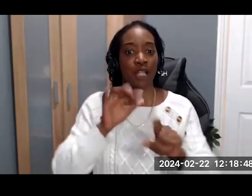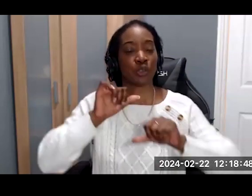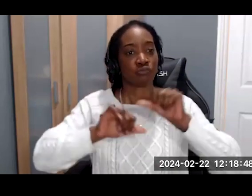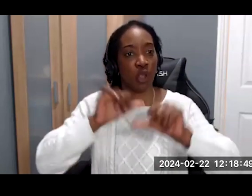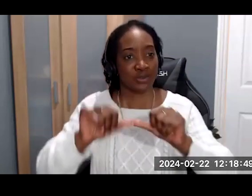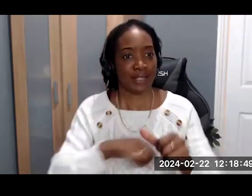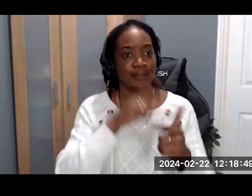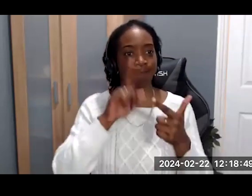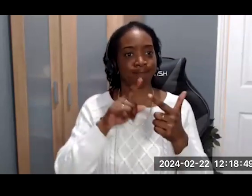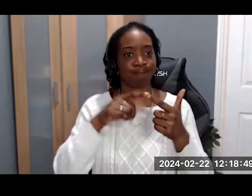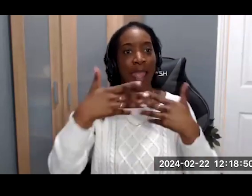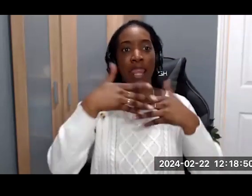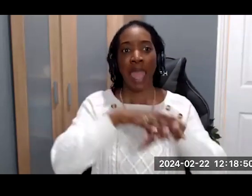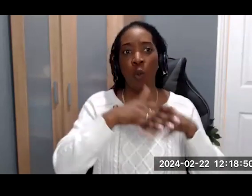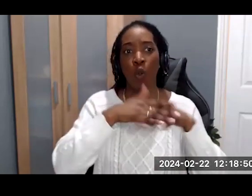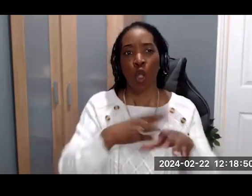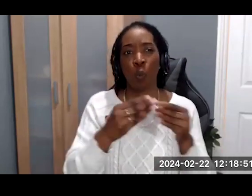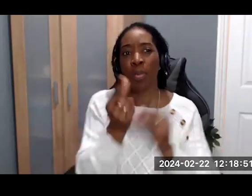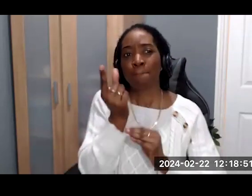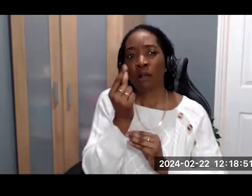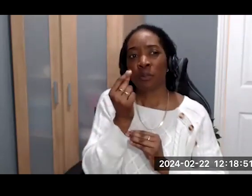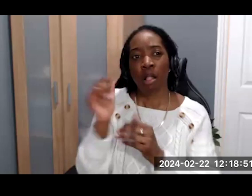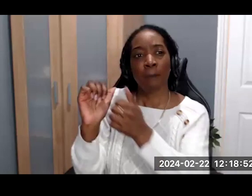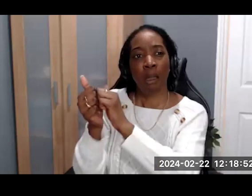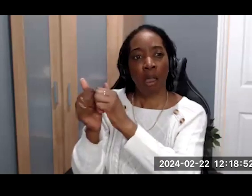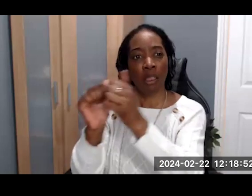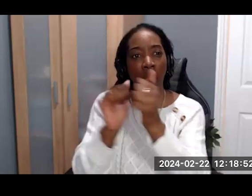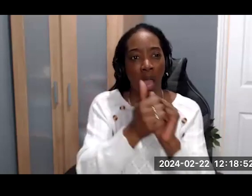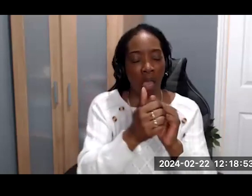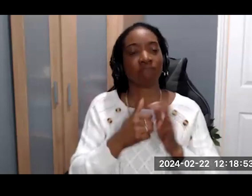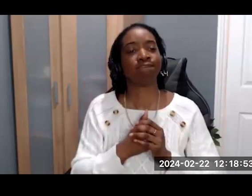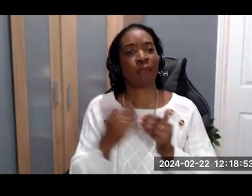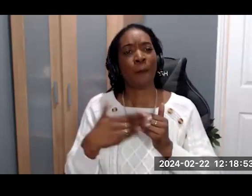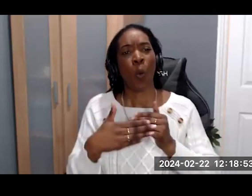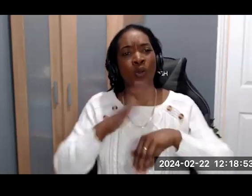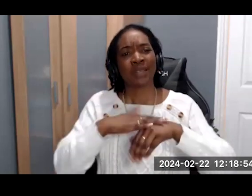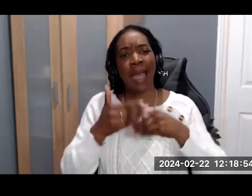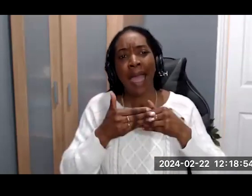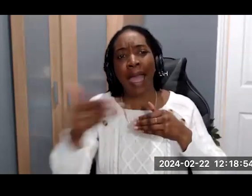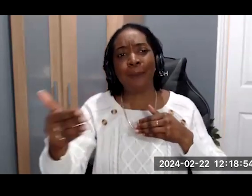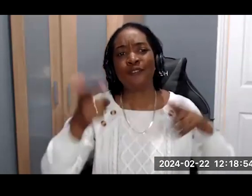to network with prospective Partners longer time periods for the residencies to take place in each